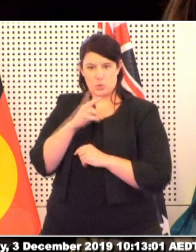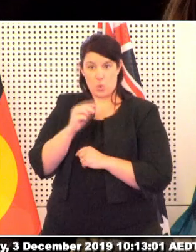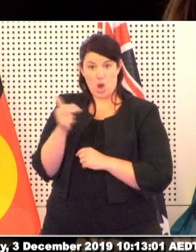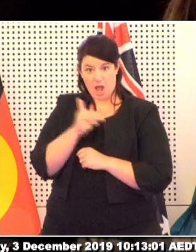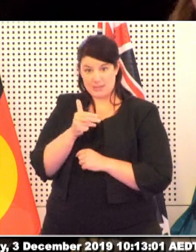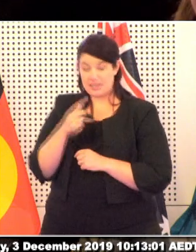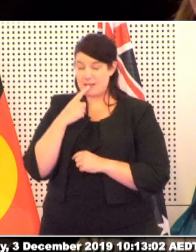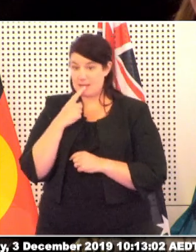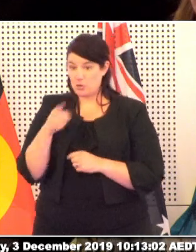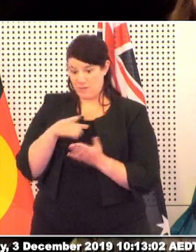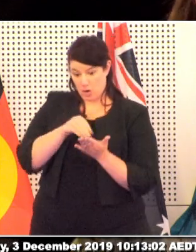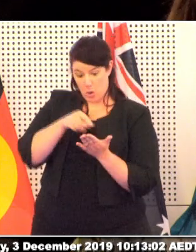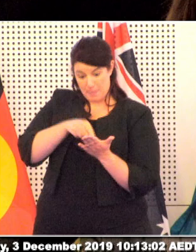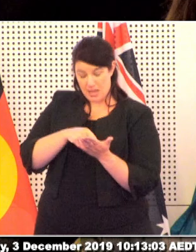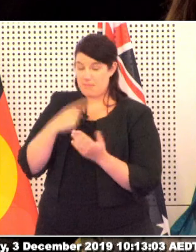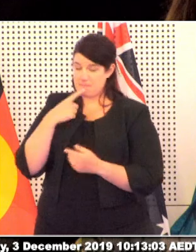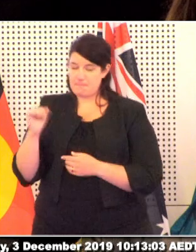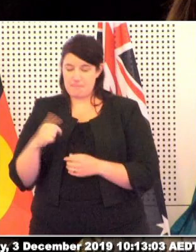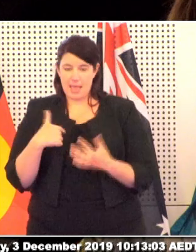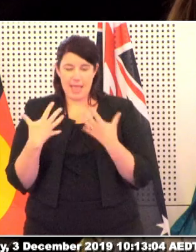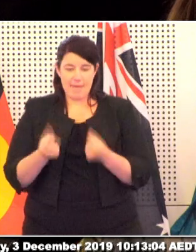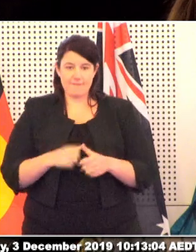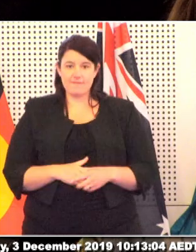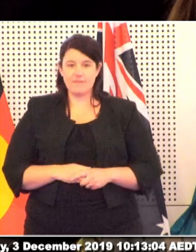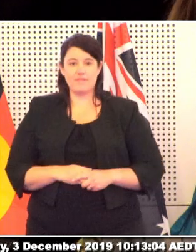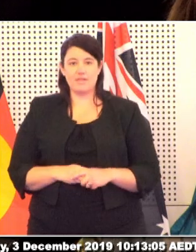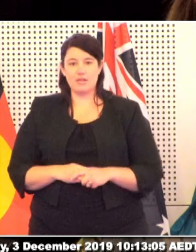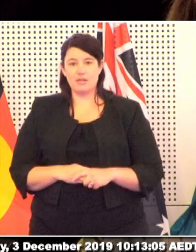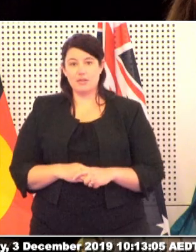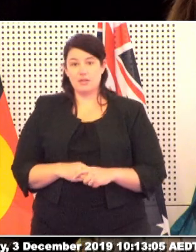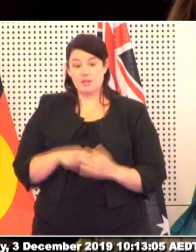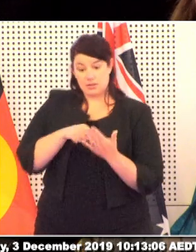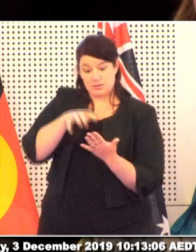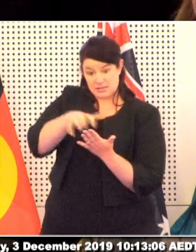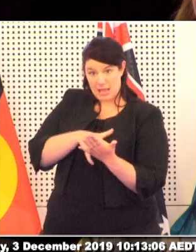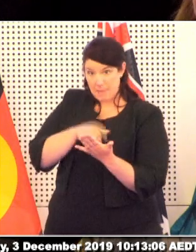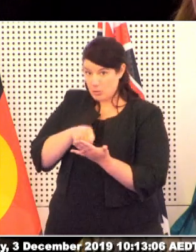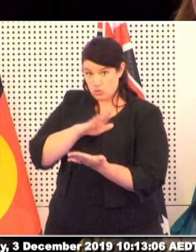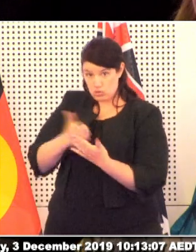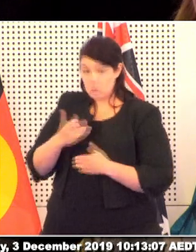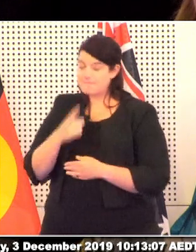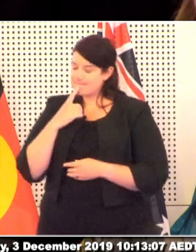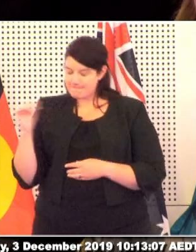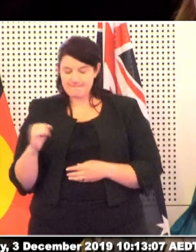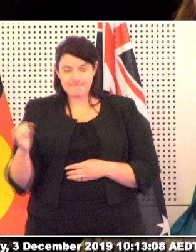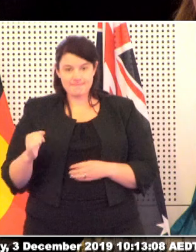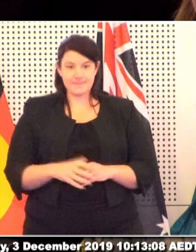You have a copy of that with you now. I do. And the contents of that statement are true? Correct, yes.